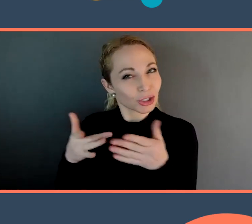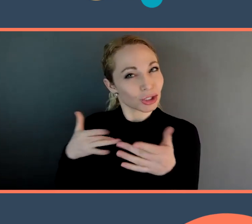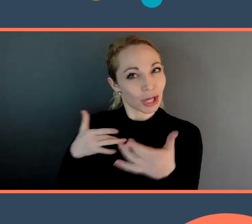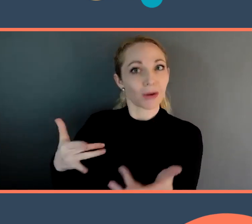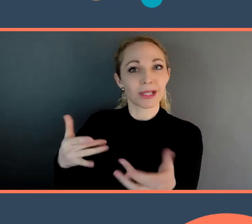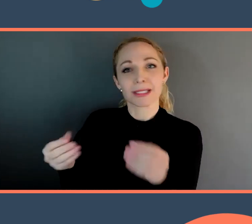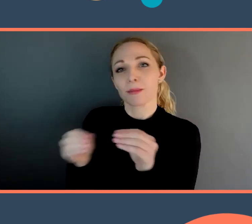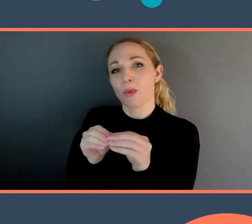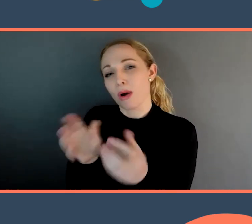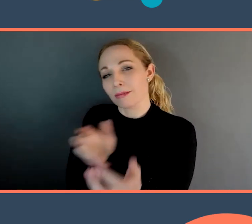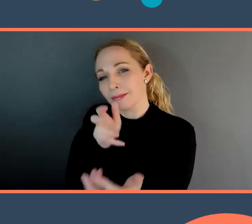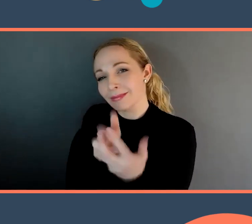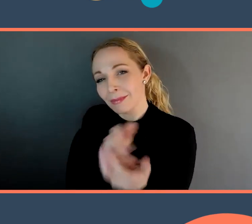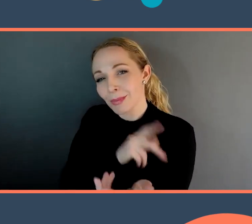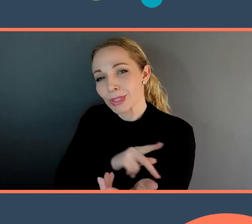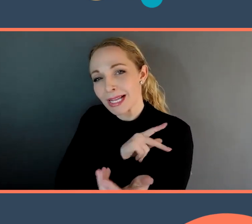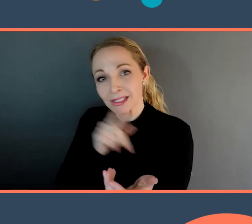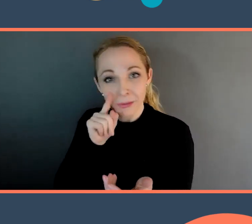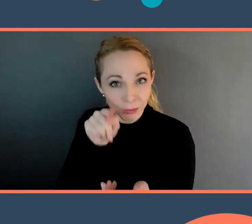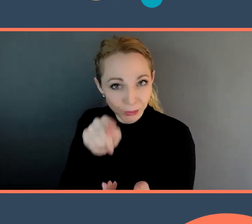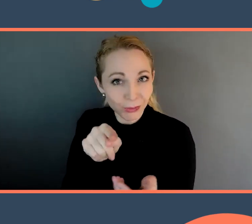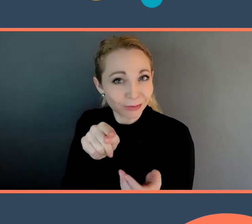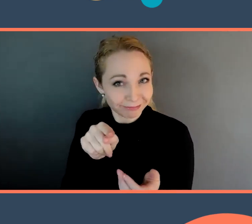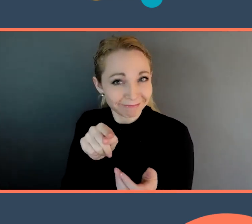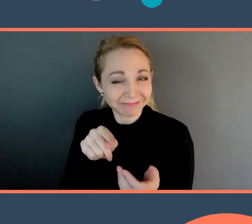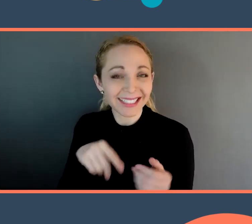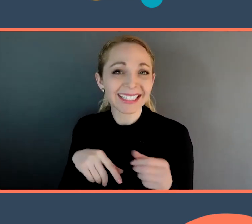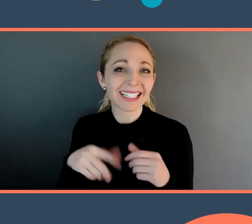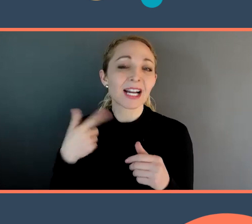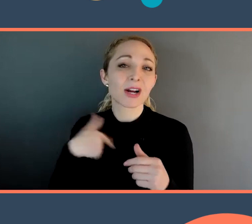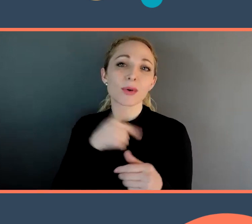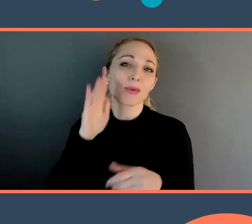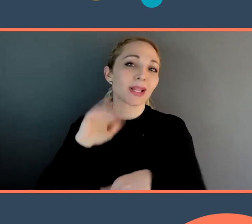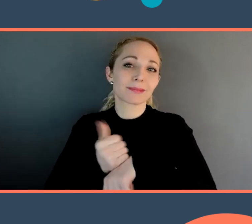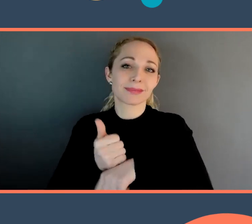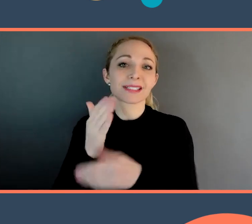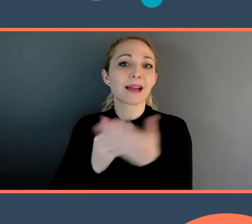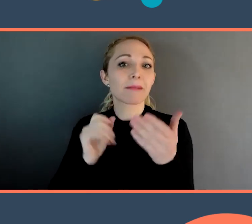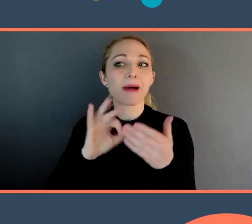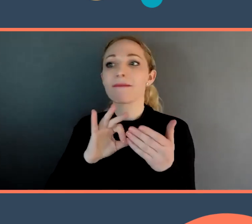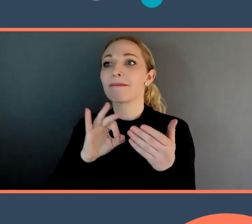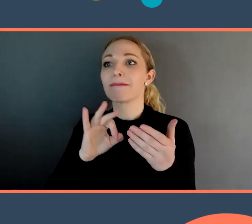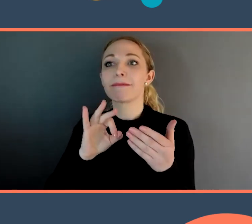AND THEN WE ARE GOING TO IMPLEMENT SOME OF THAT RIGHT NOW.